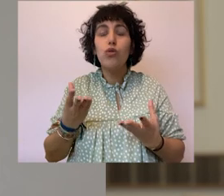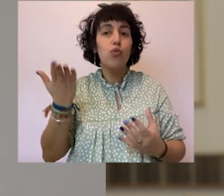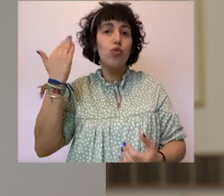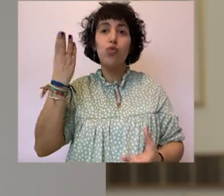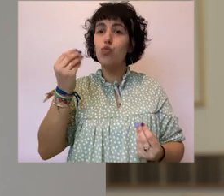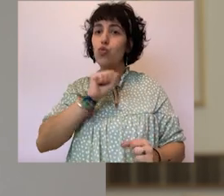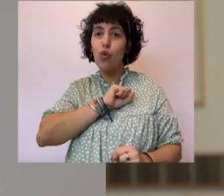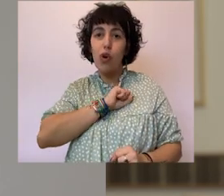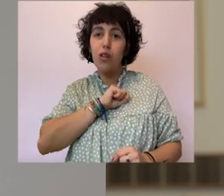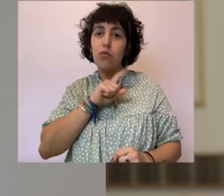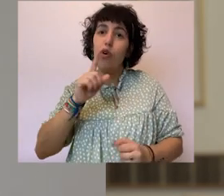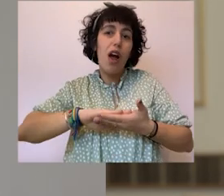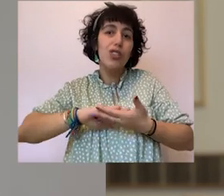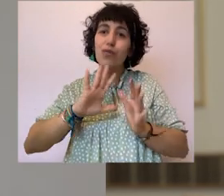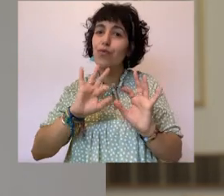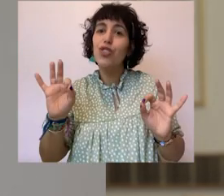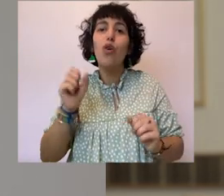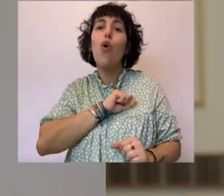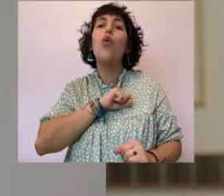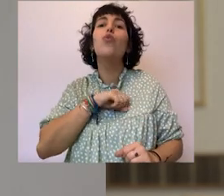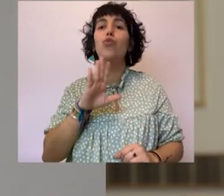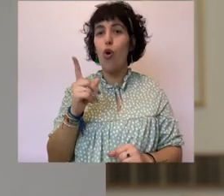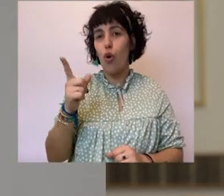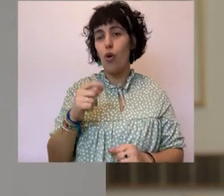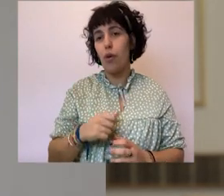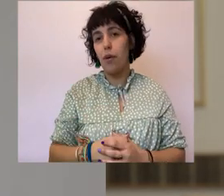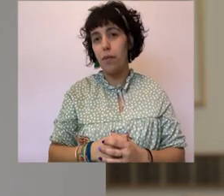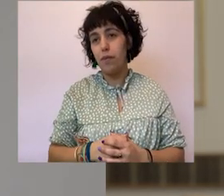I don't know how true this is? Is it true that he did it?